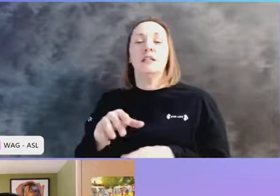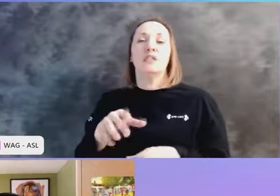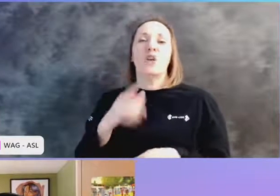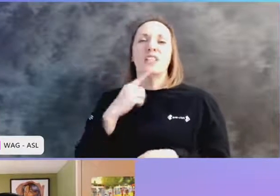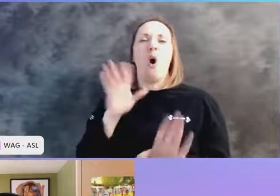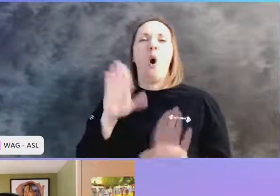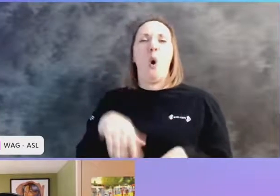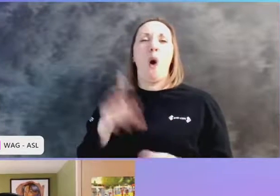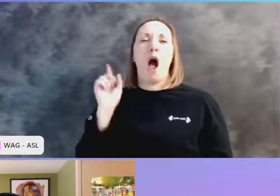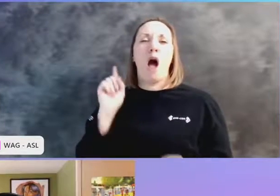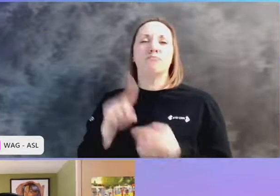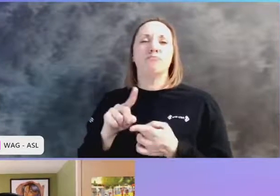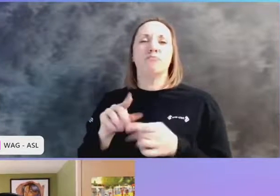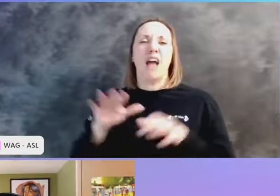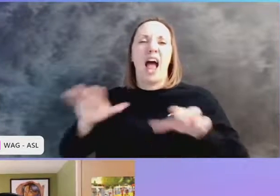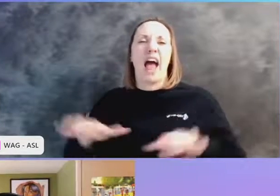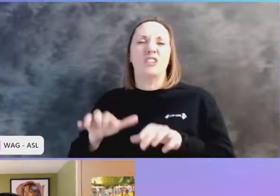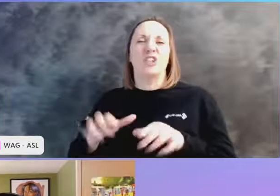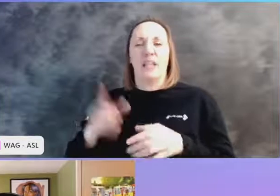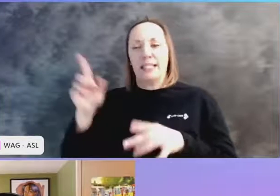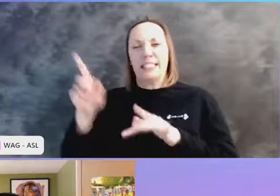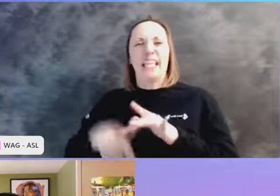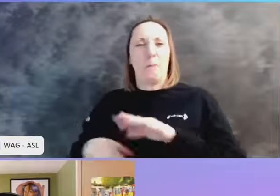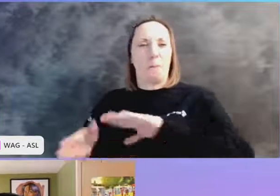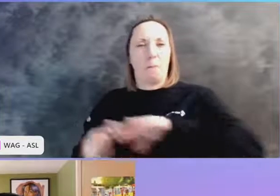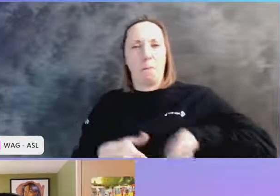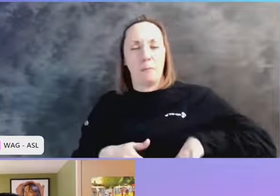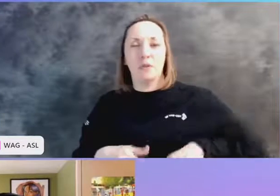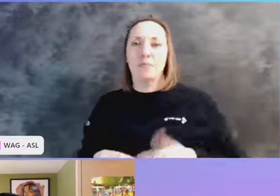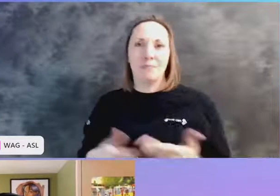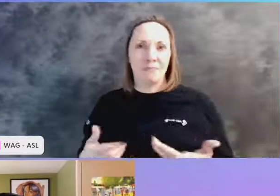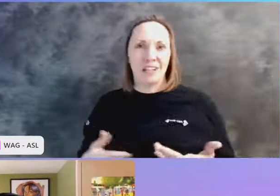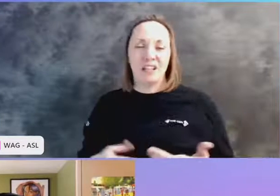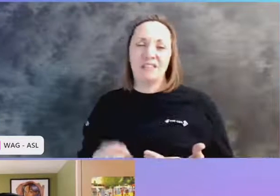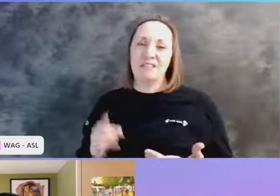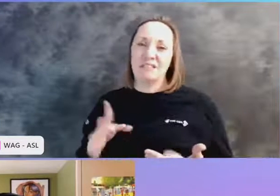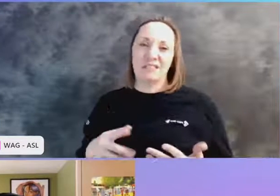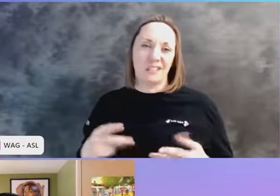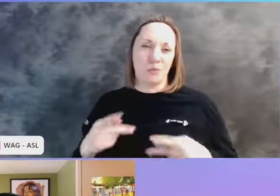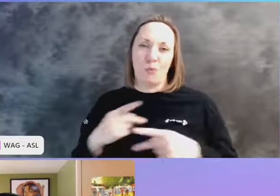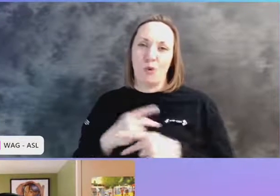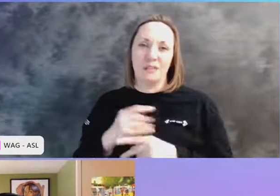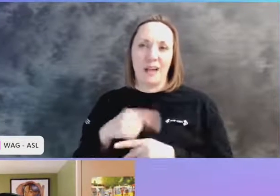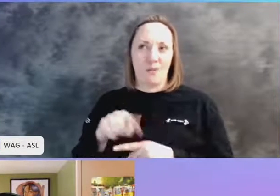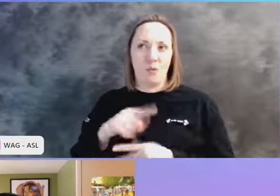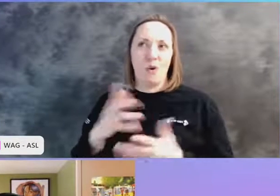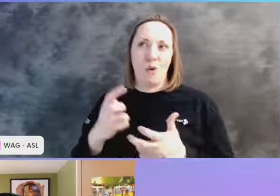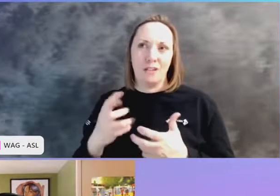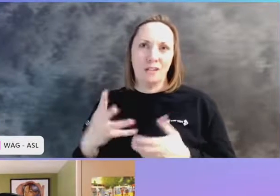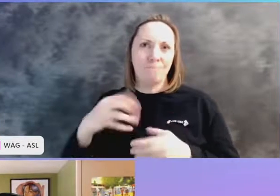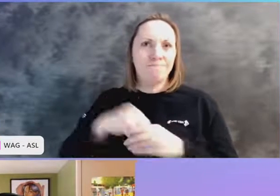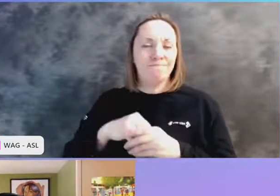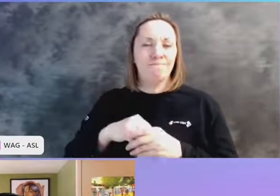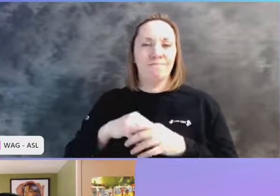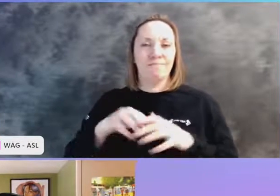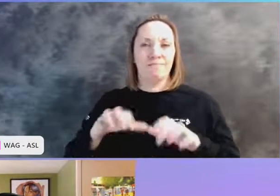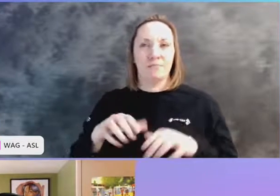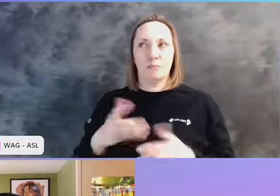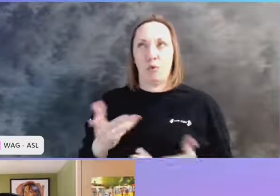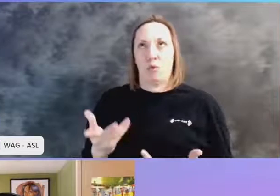the things you could do in terms of pivoting is not say I'm going to cut down on the exercise and move on to the